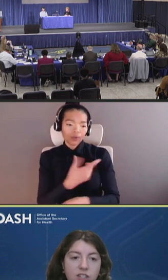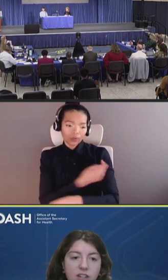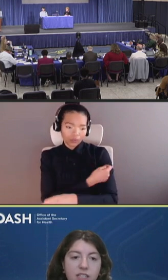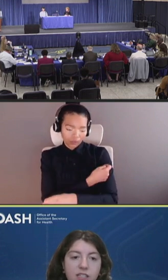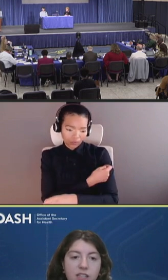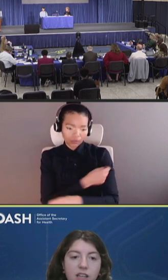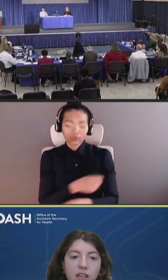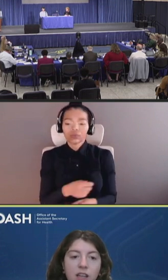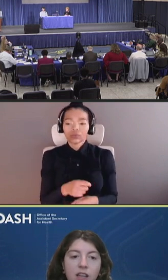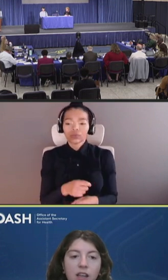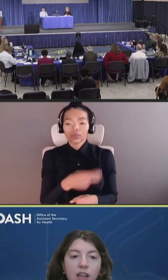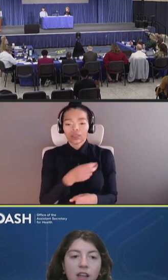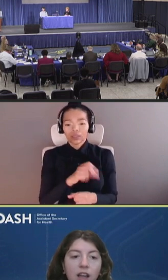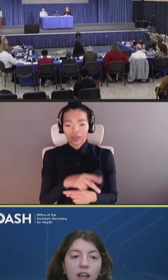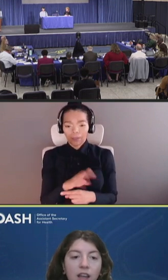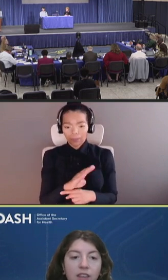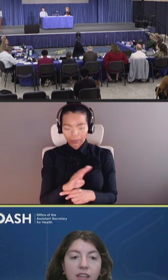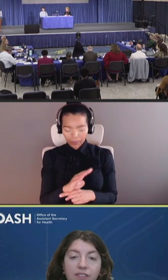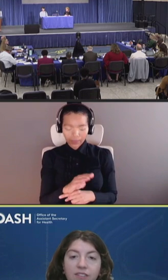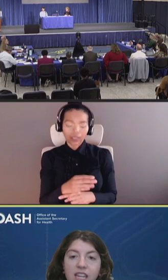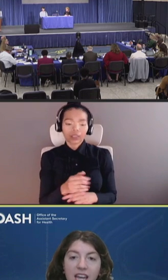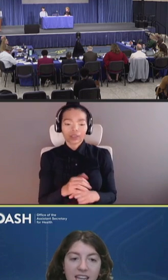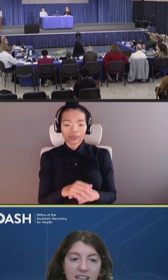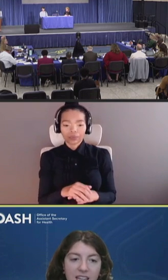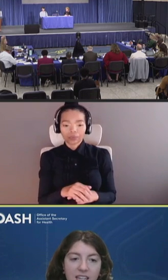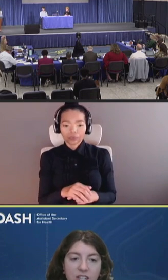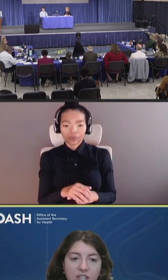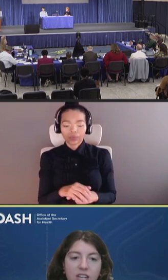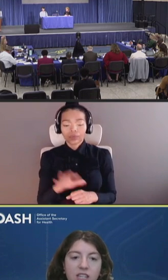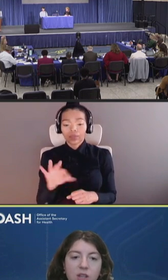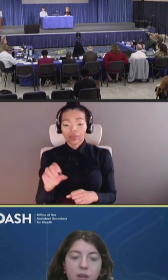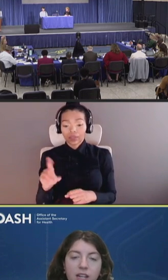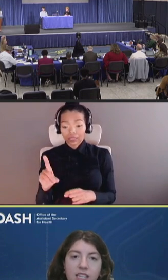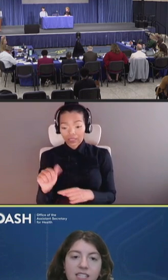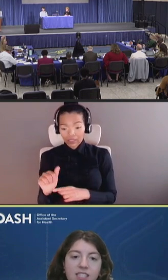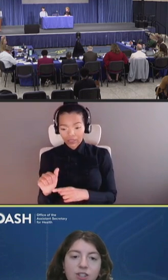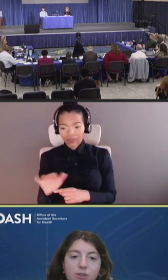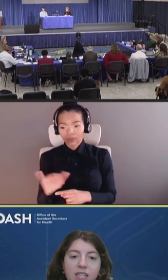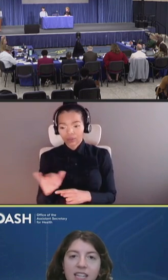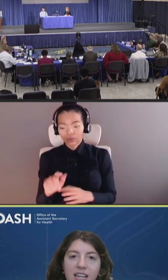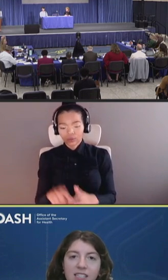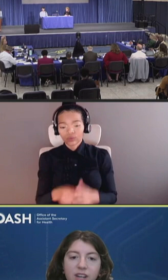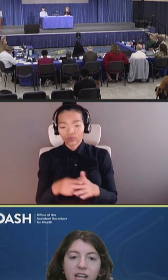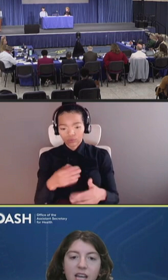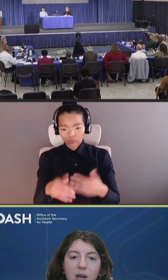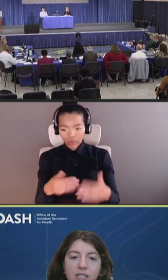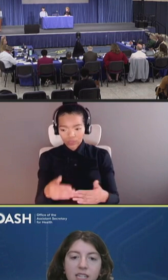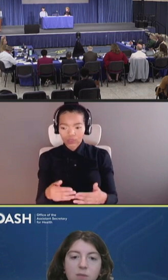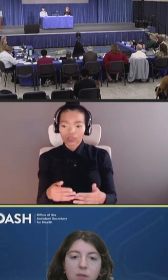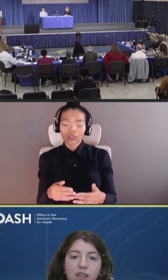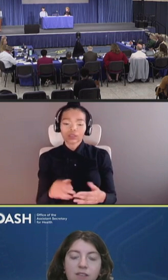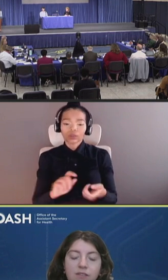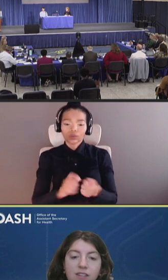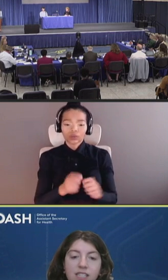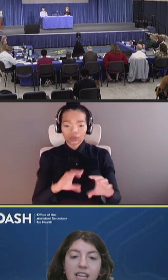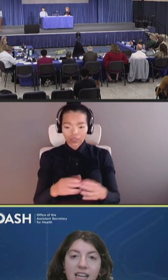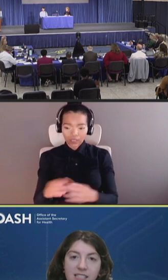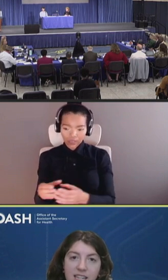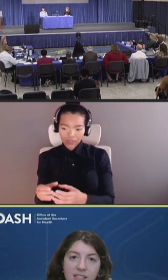series. The FDA initiated the process to reclassify hepatitis B virus assays